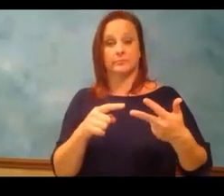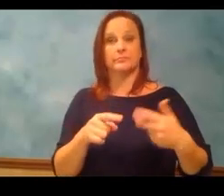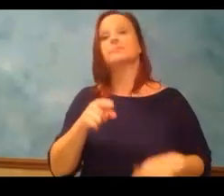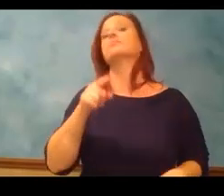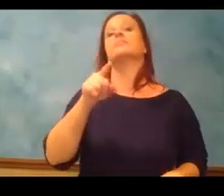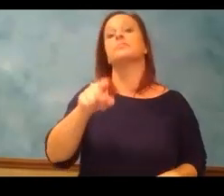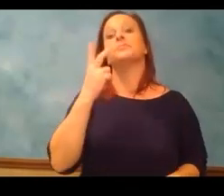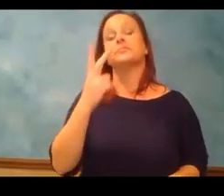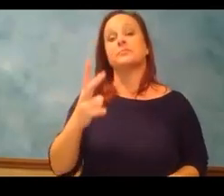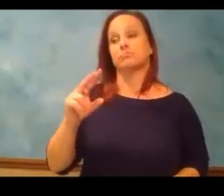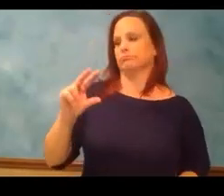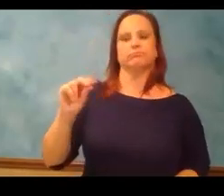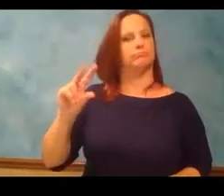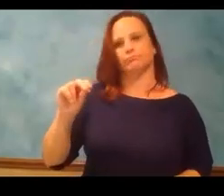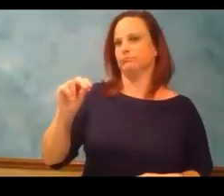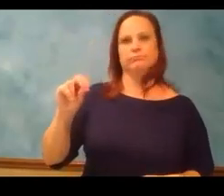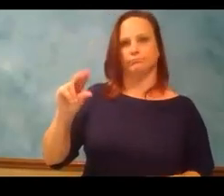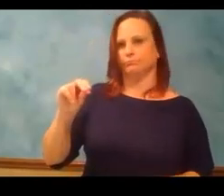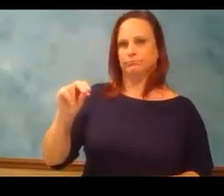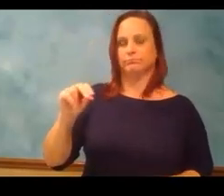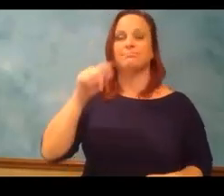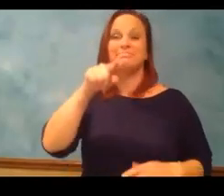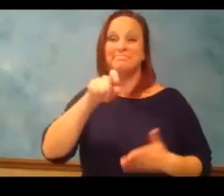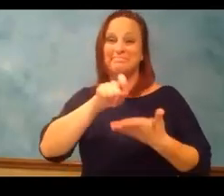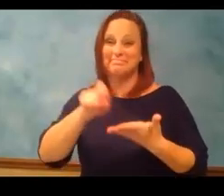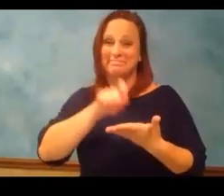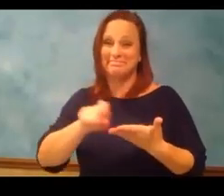If you see this ("#NO"),